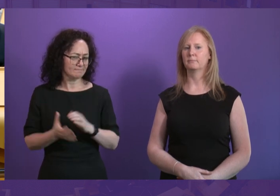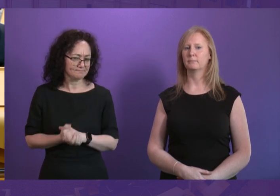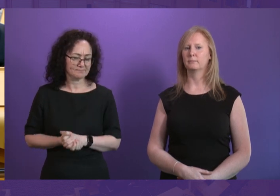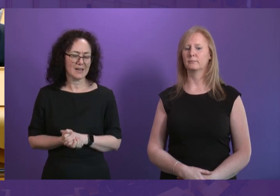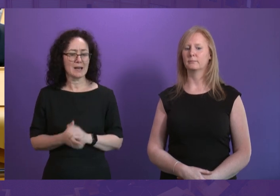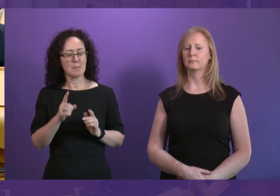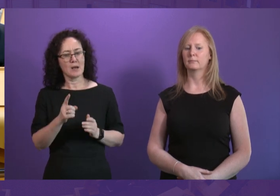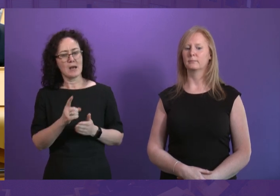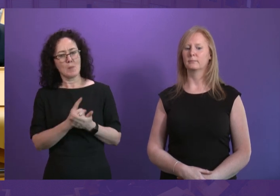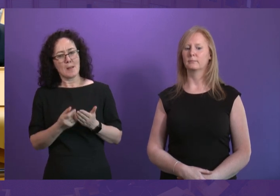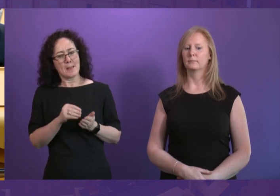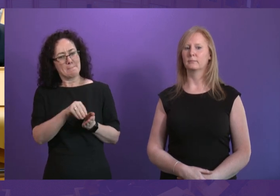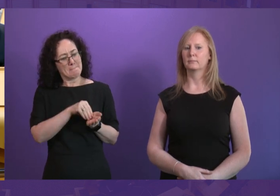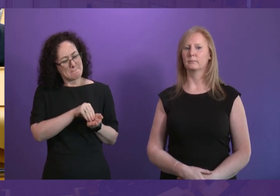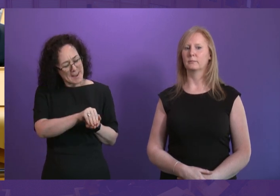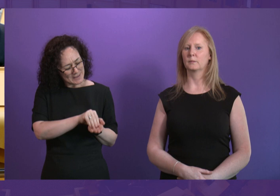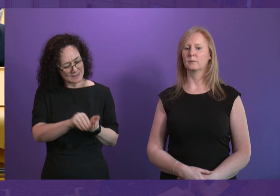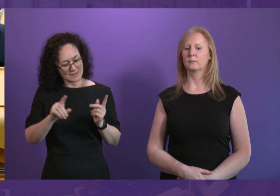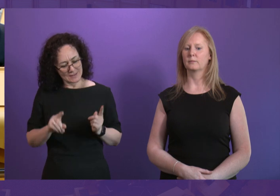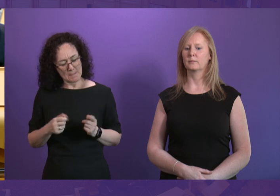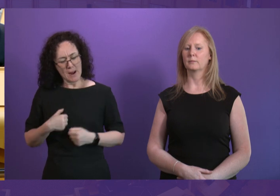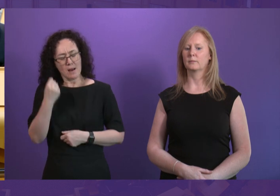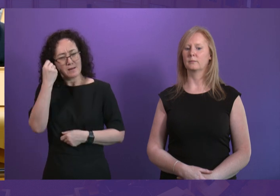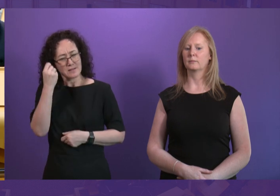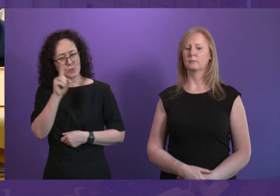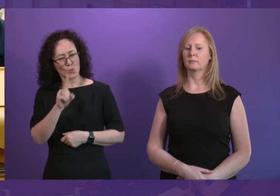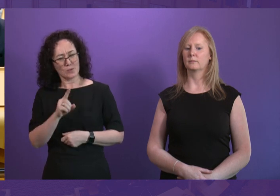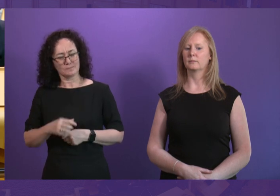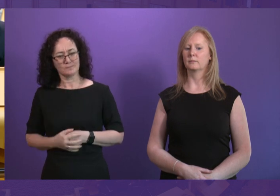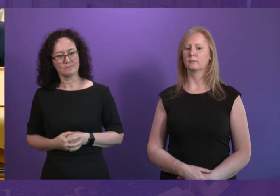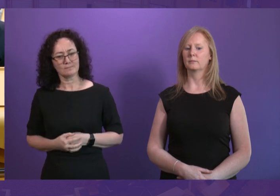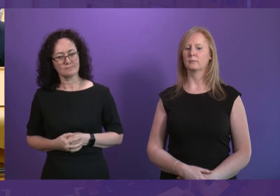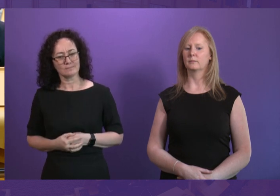My understanding is that any payments that were made to the company were for services